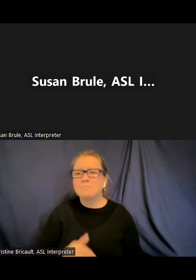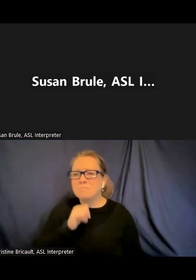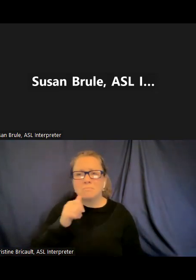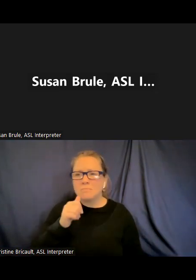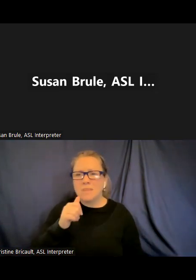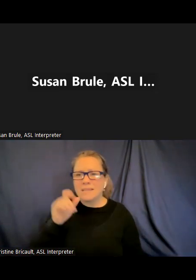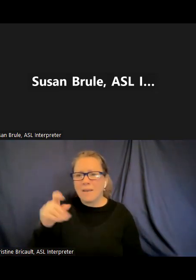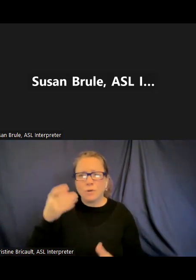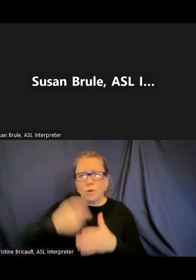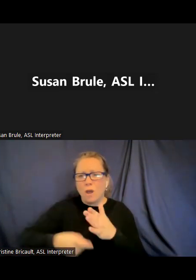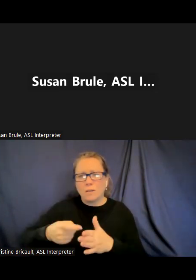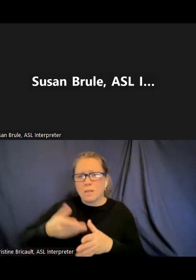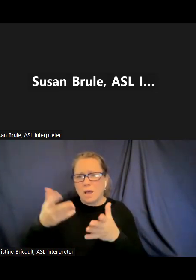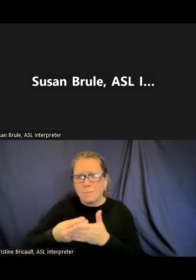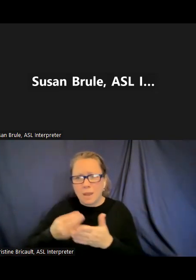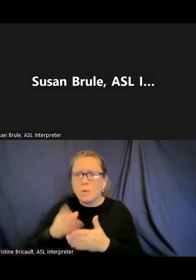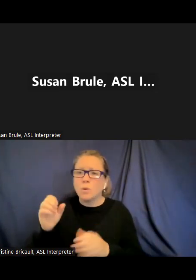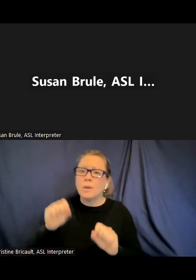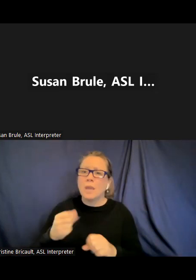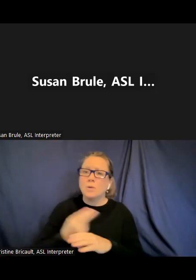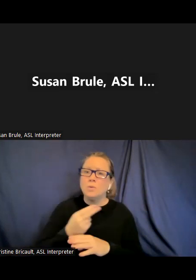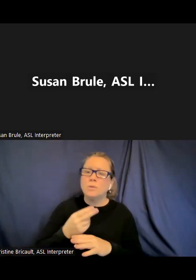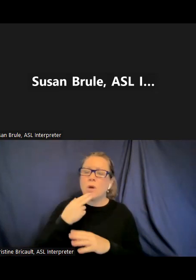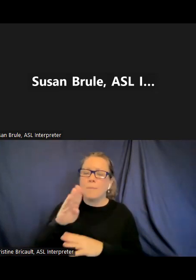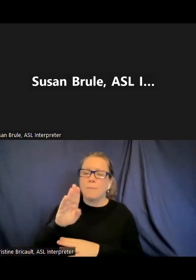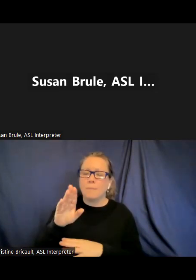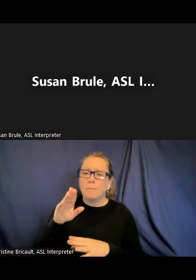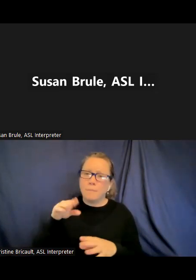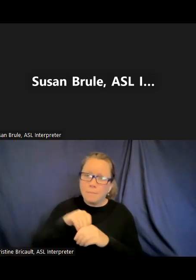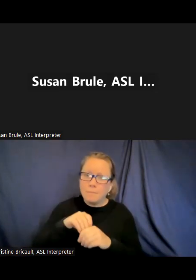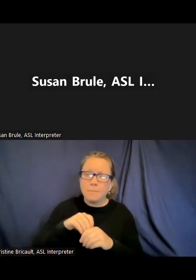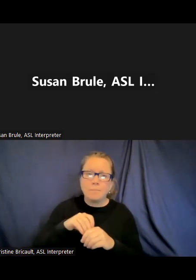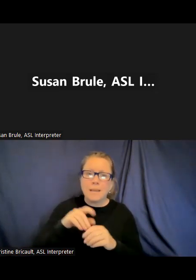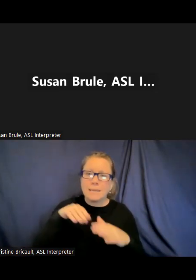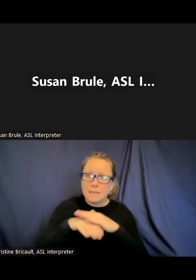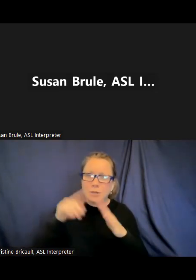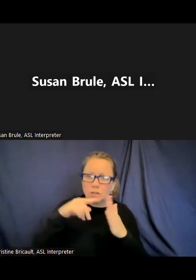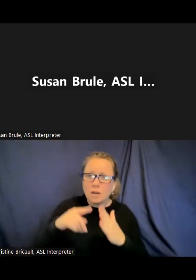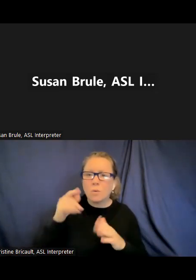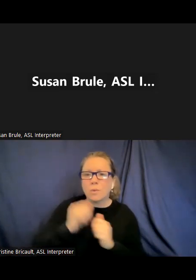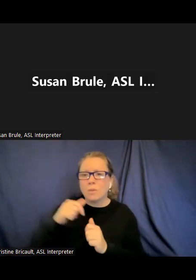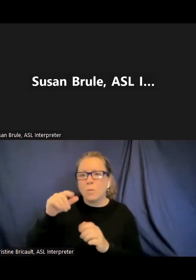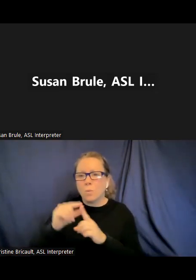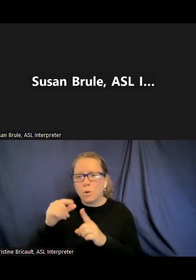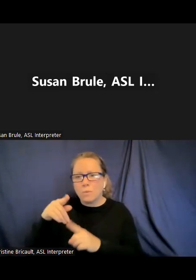You can use a built-in accessibility checker in Word processing or presentation software.